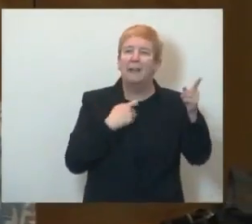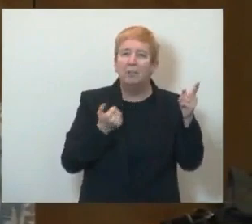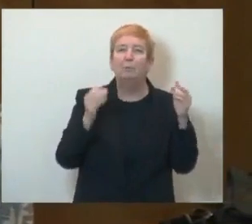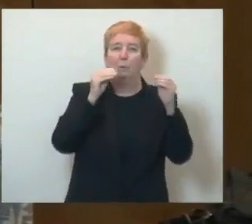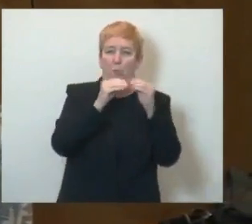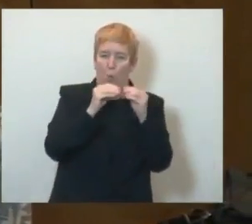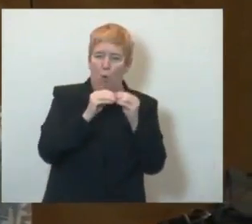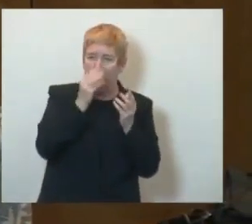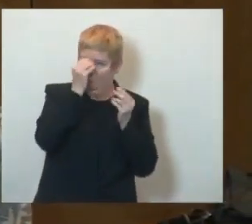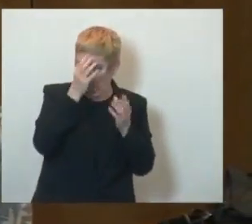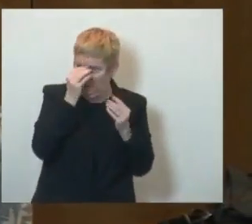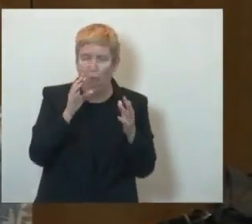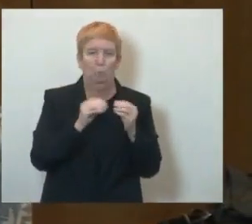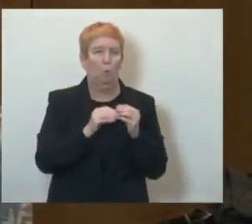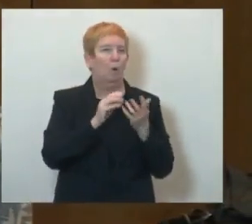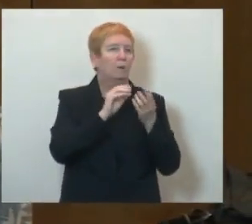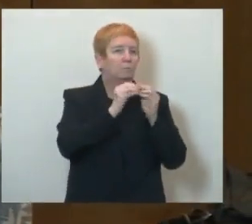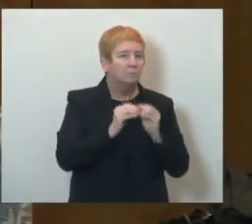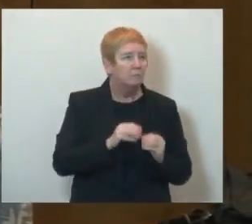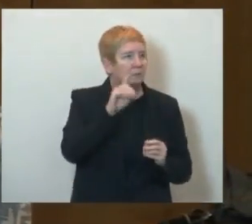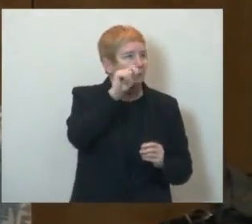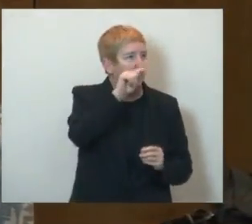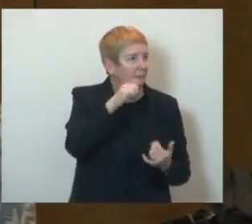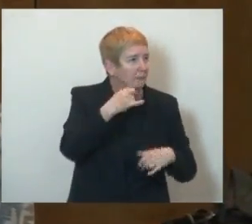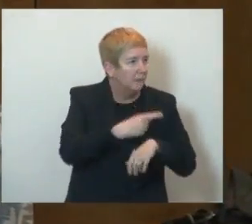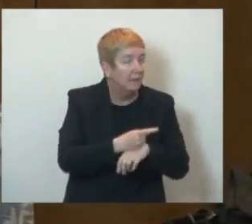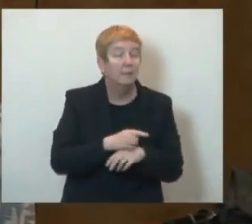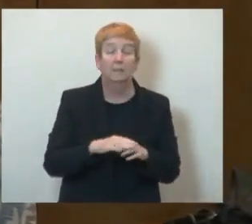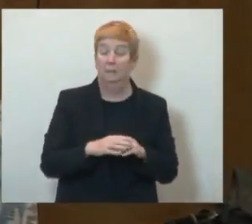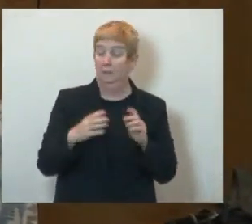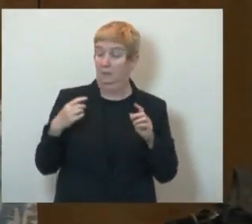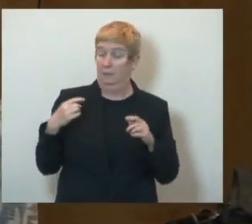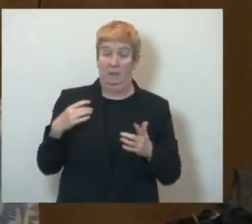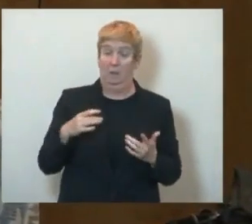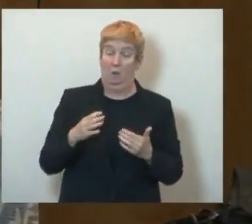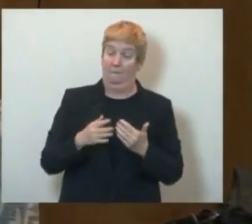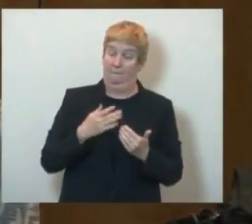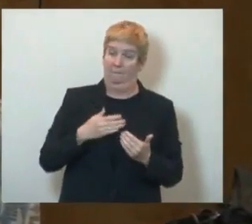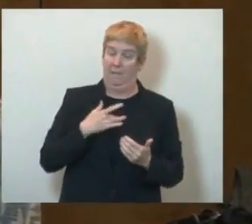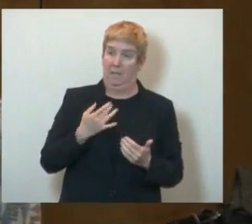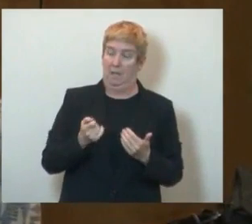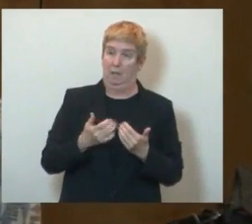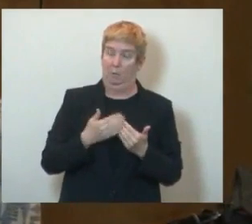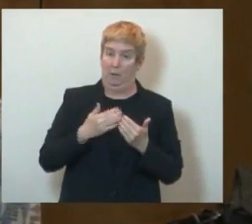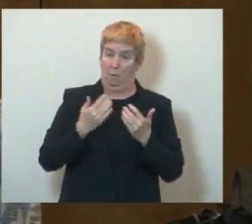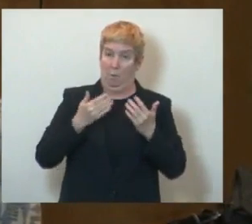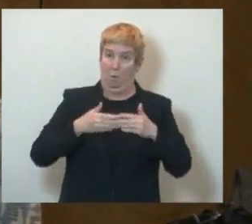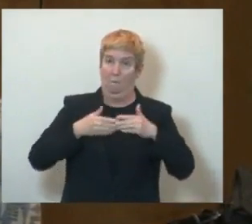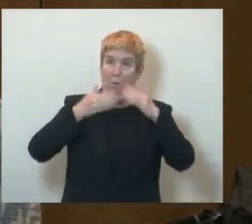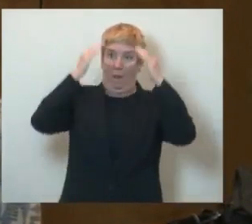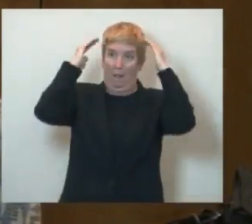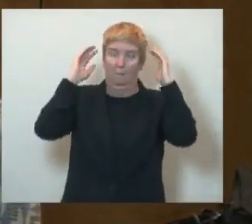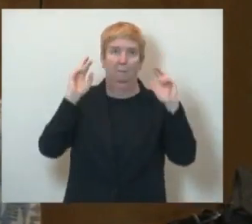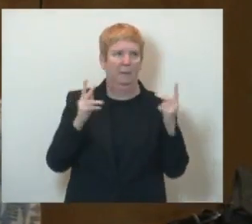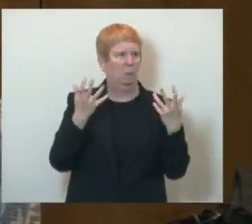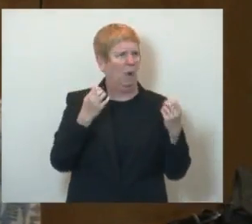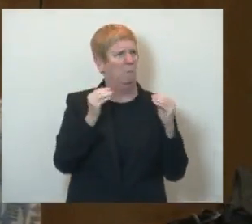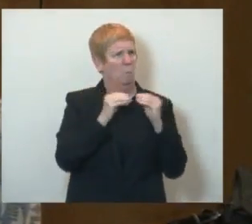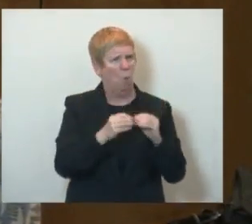I WILL EXCUSE ME. TAKE OFF MY MASK HAVE A LITTLE BIT MORE DETAIL A LITTLE BIT MORE DATA TODAY.